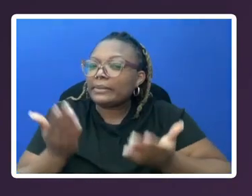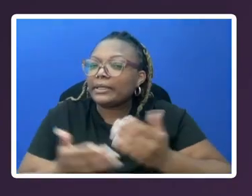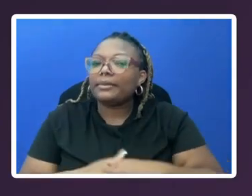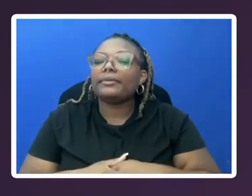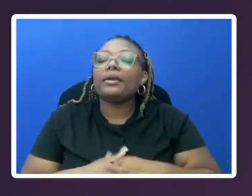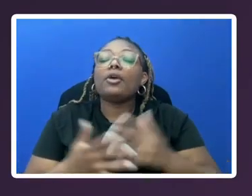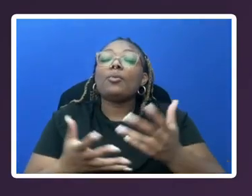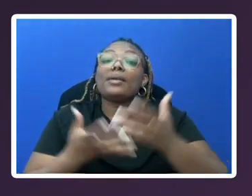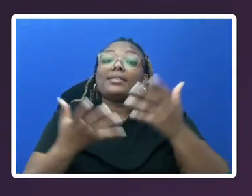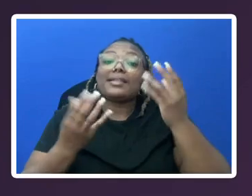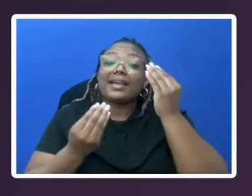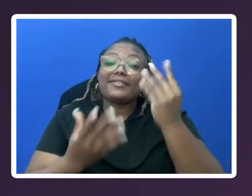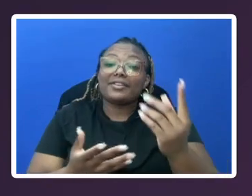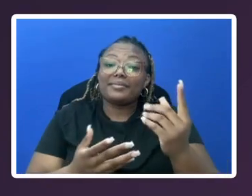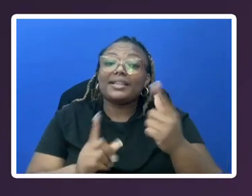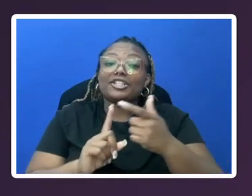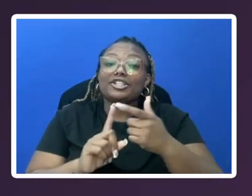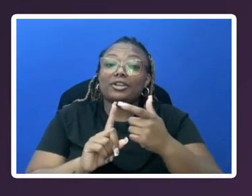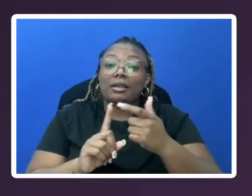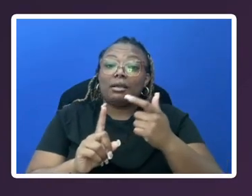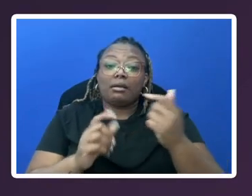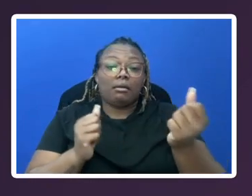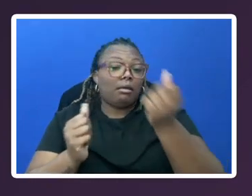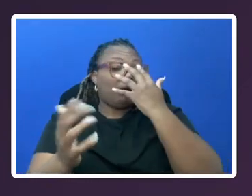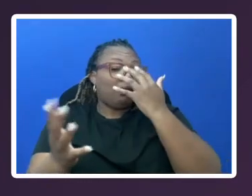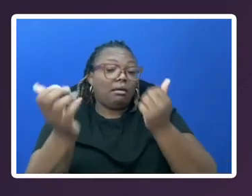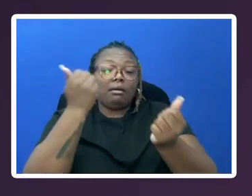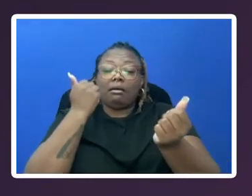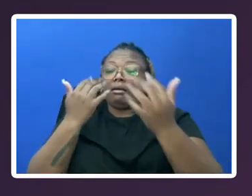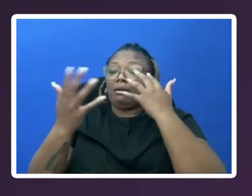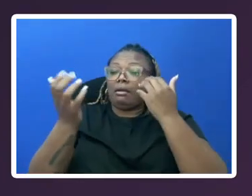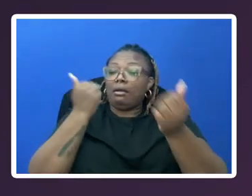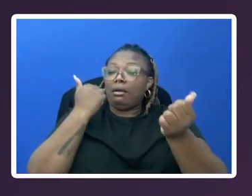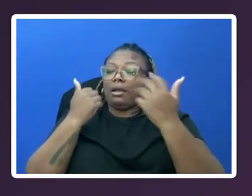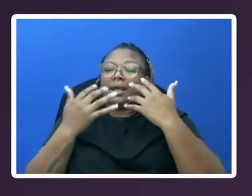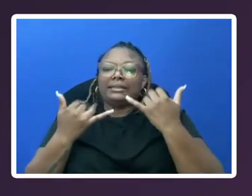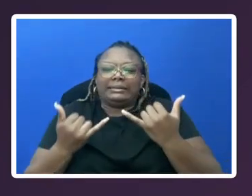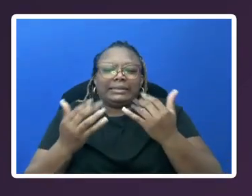coming at us from all sides today, in today's society and environment, it's a very important